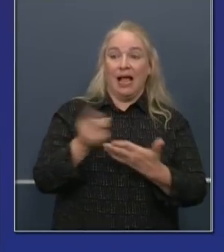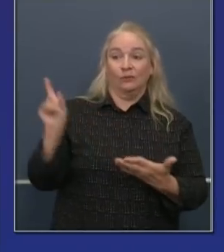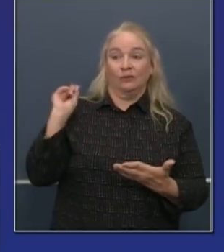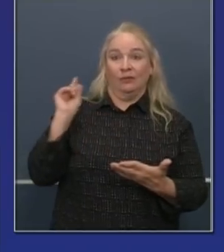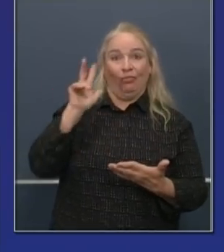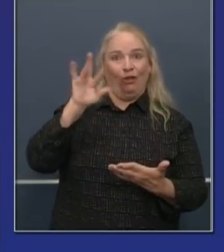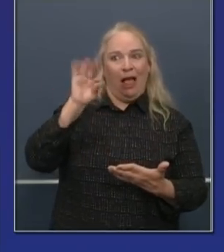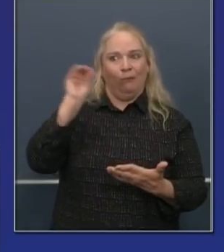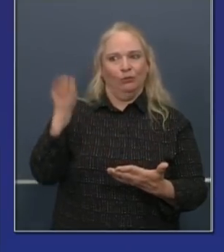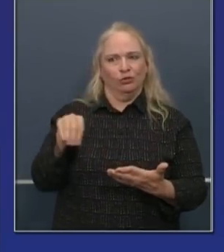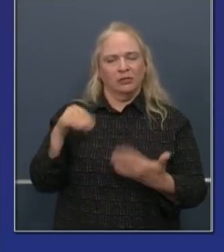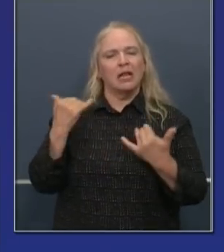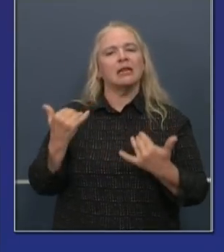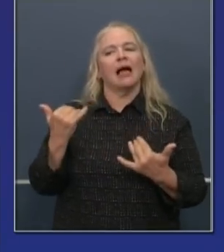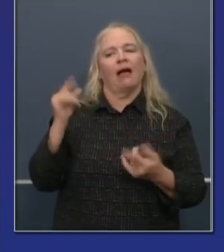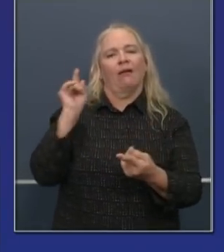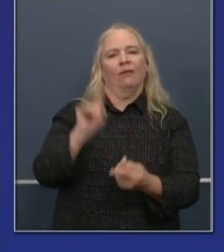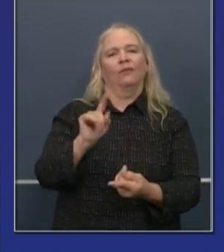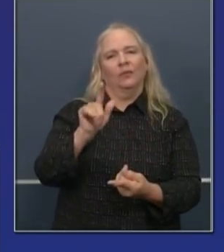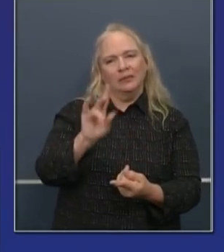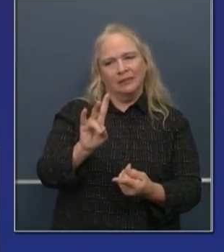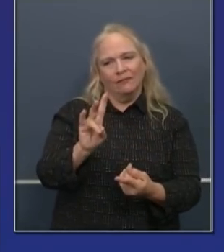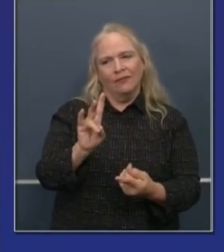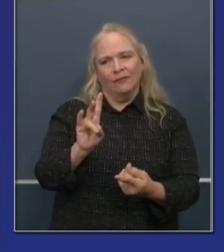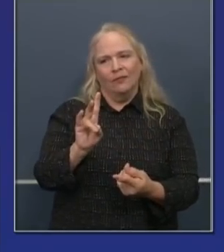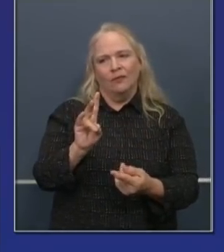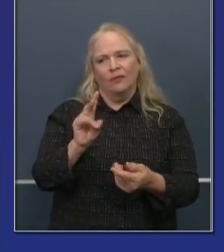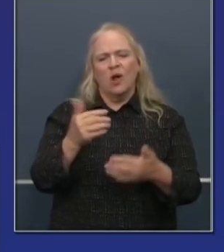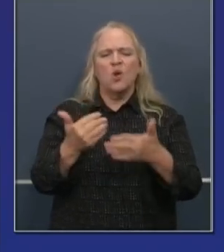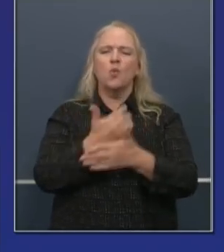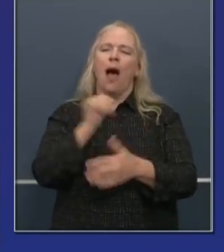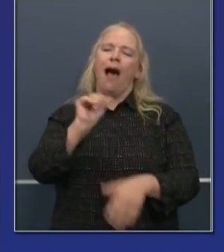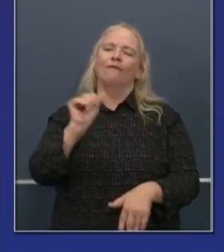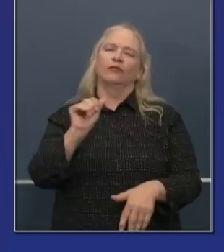OVER A TWO WEEK PERIOD. LAST WEEK IT WAS 39% SO AGAIN